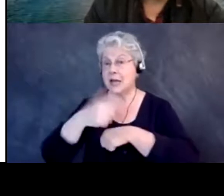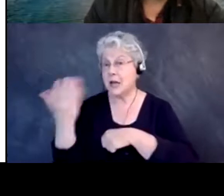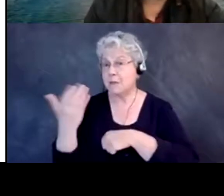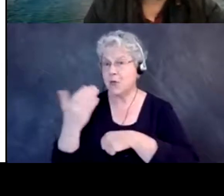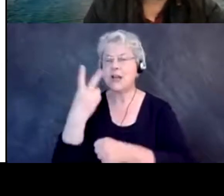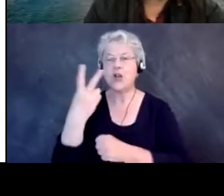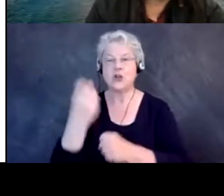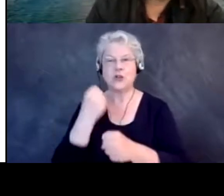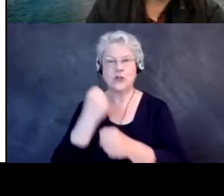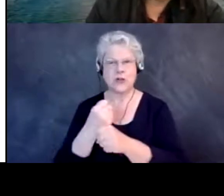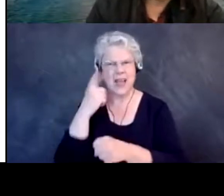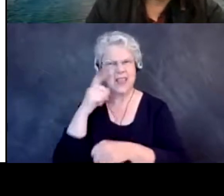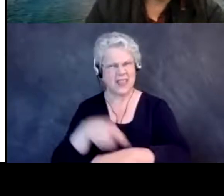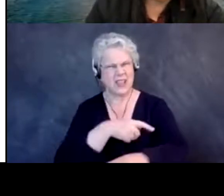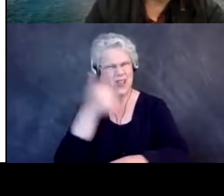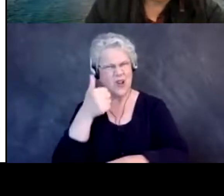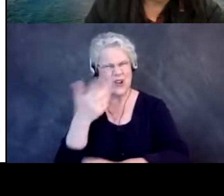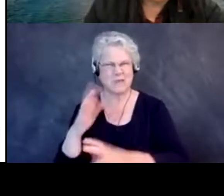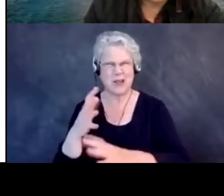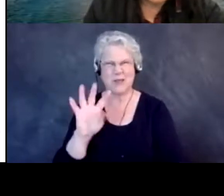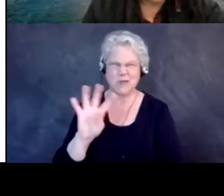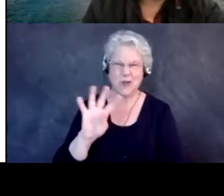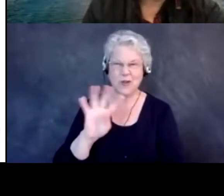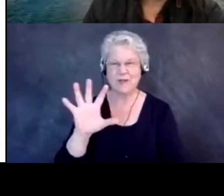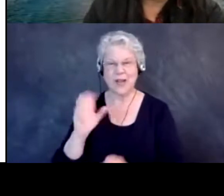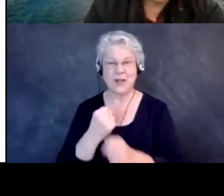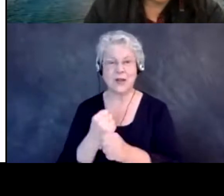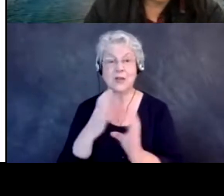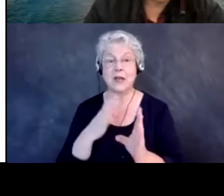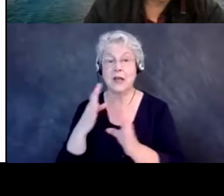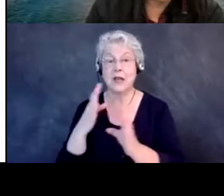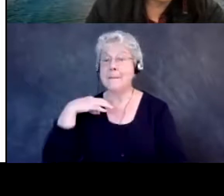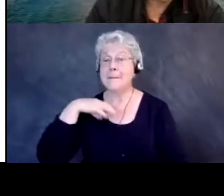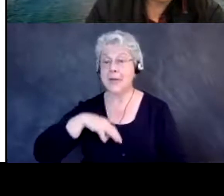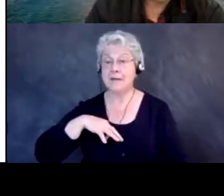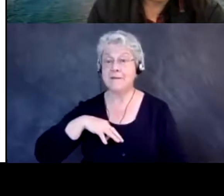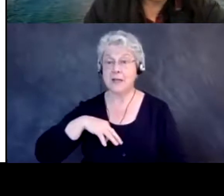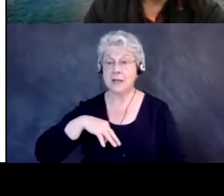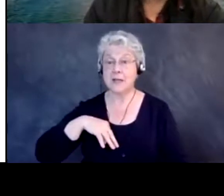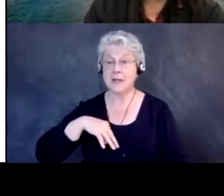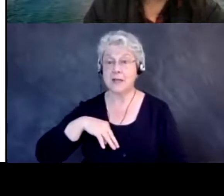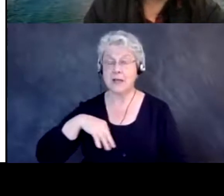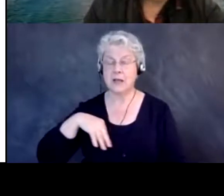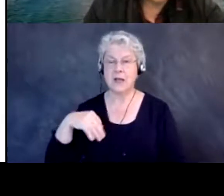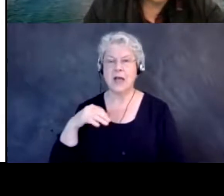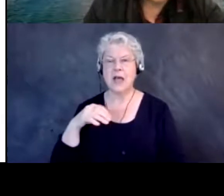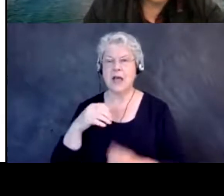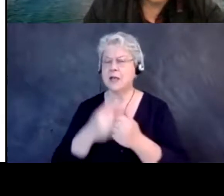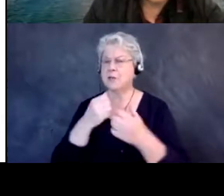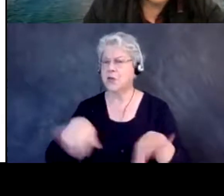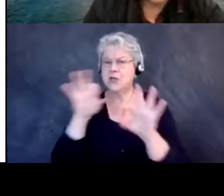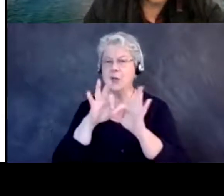it took four or five years. What are the benefits of this? What are the key indicators for success?